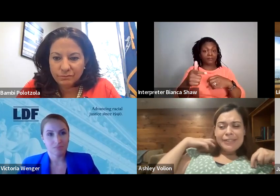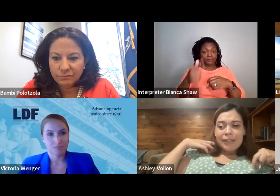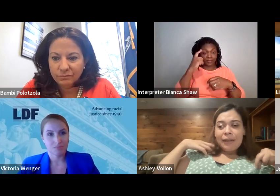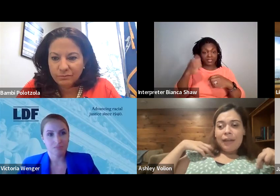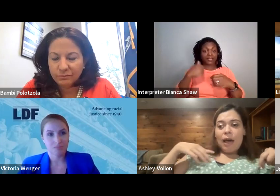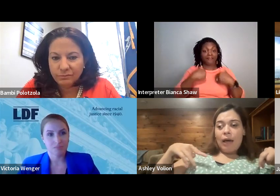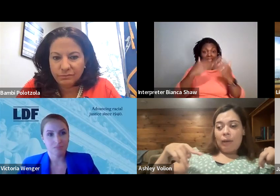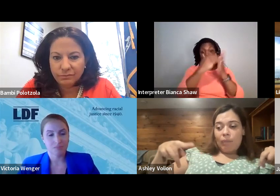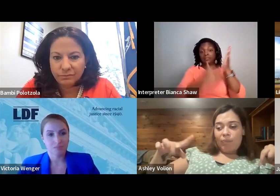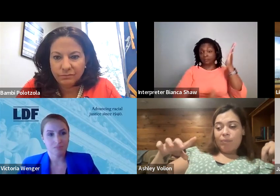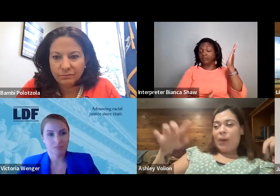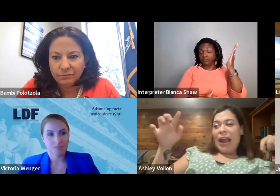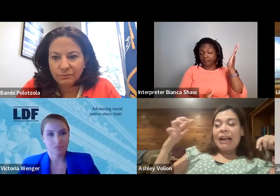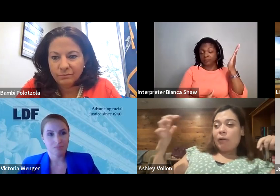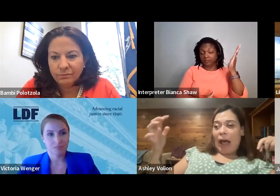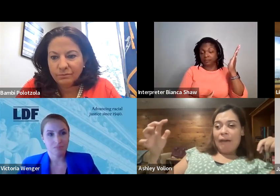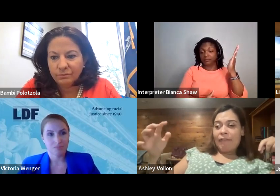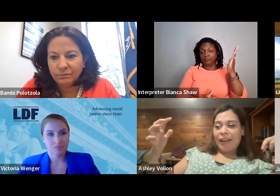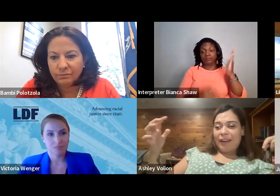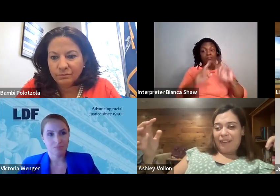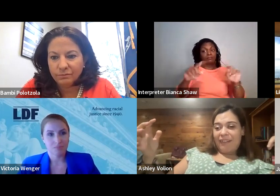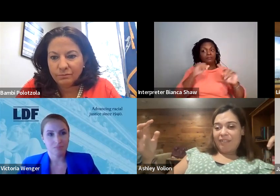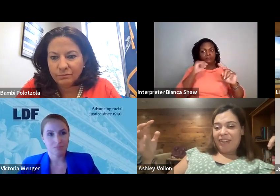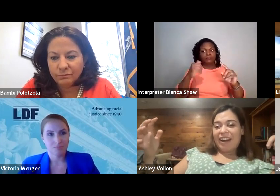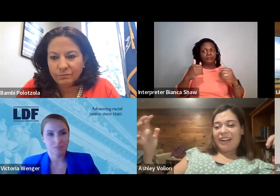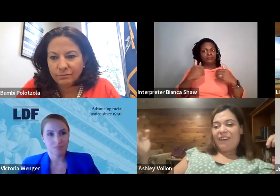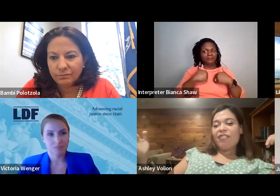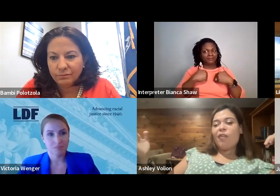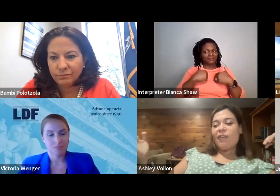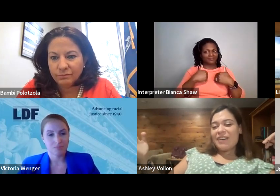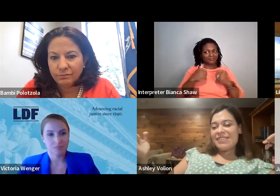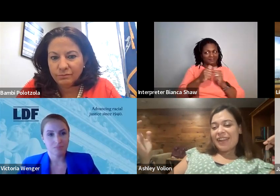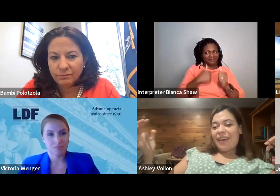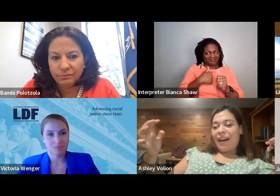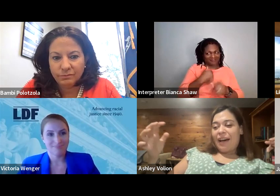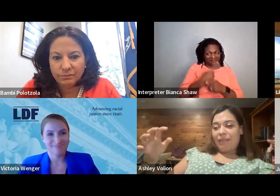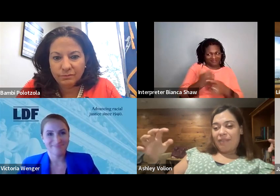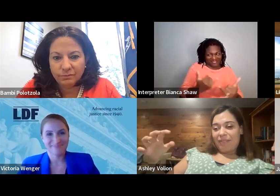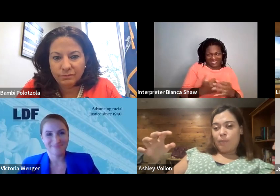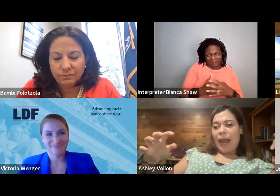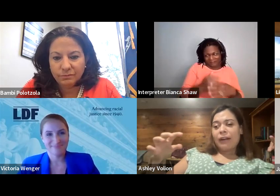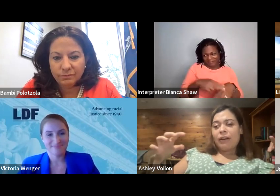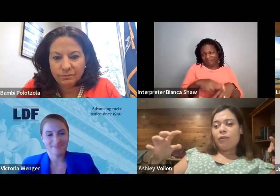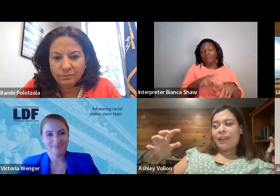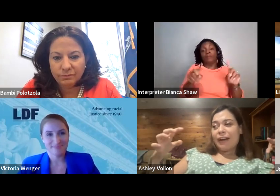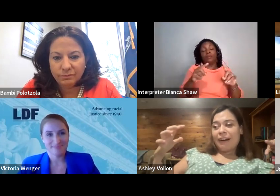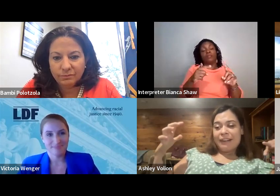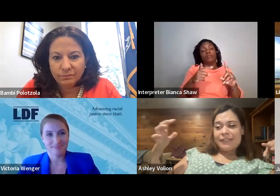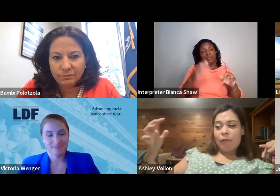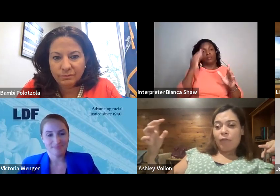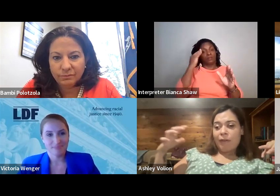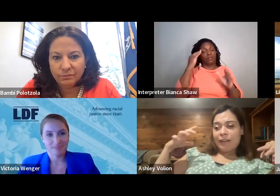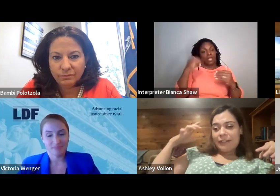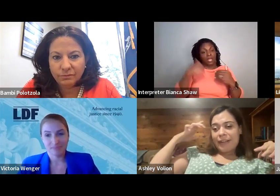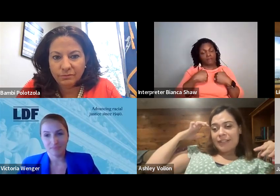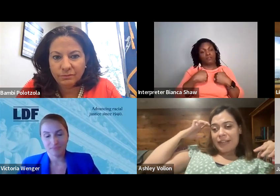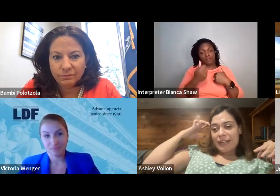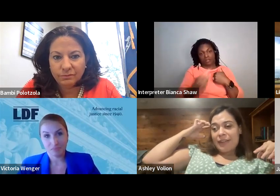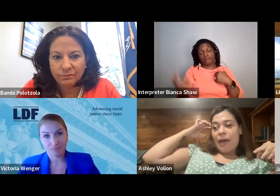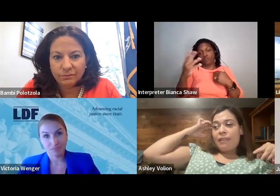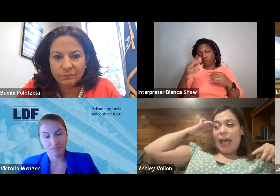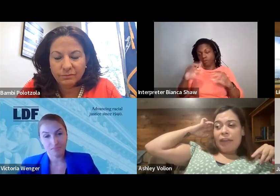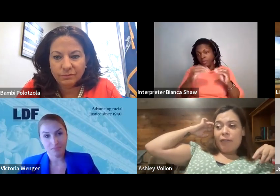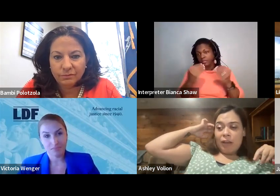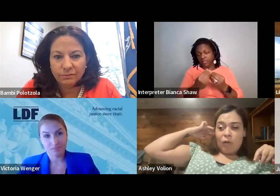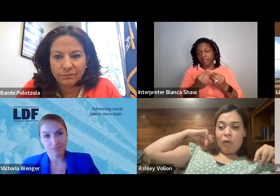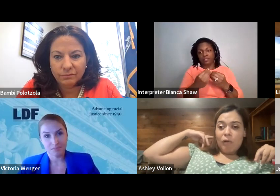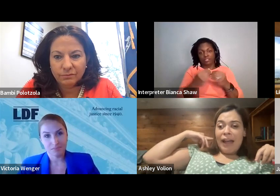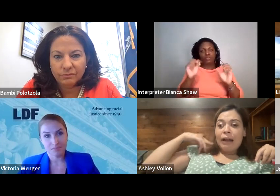But I don't have it on me right now of course but I know there are several organizations that you can Google.